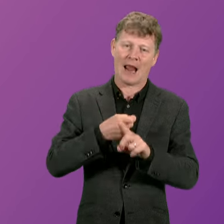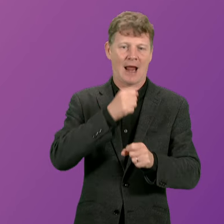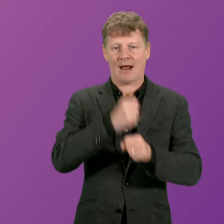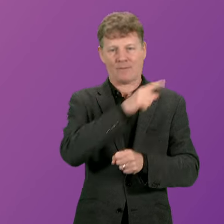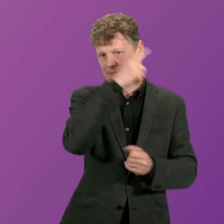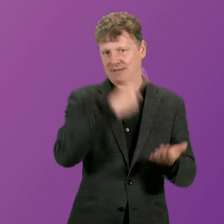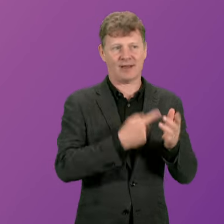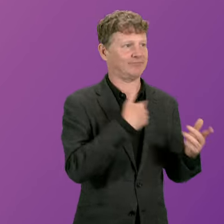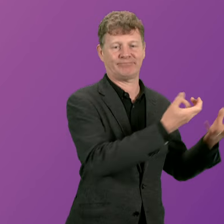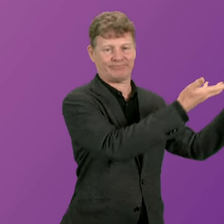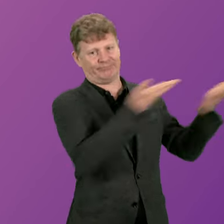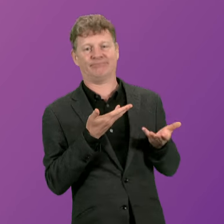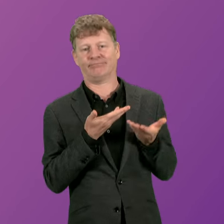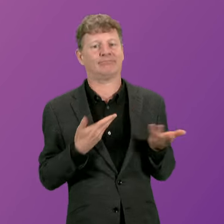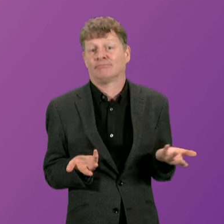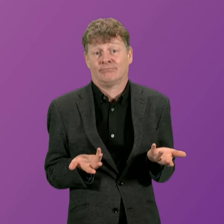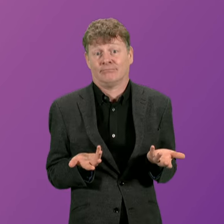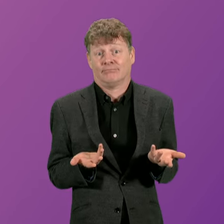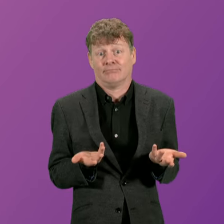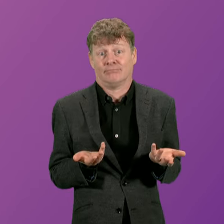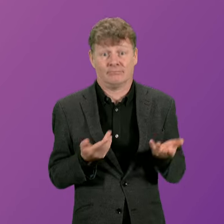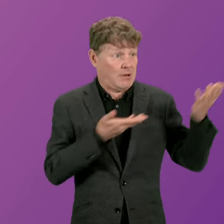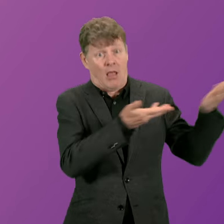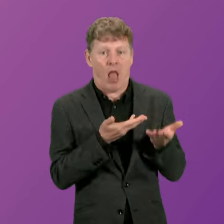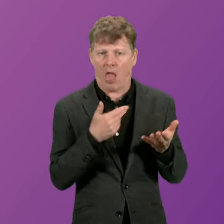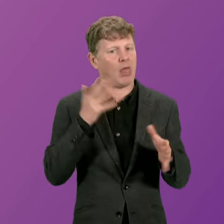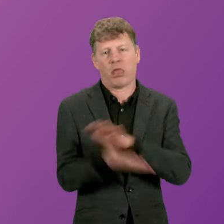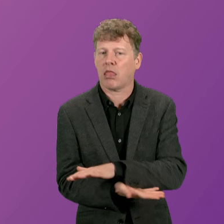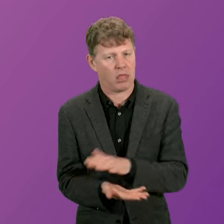and I made clear yesterday the damage that has been done to us on a cumulative basis